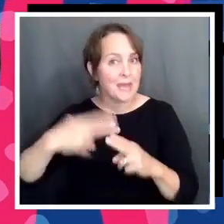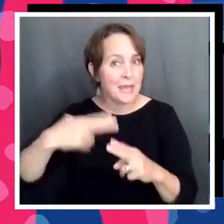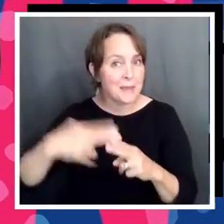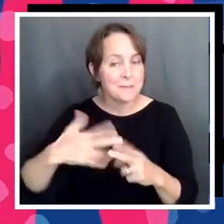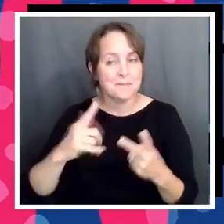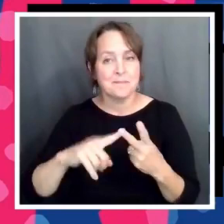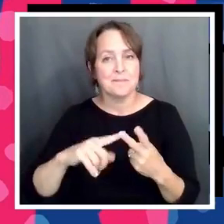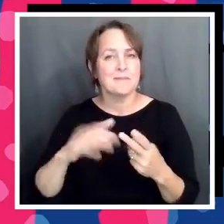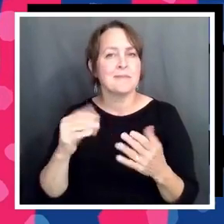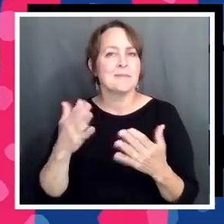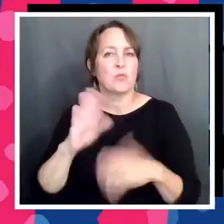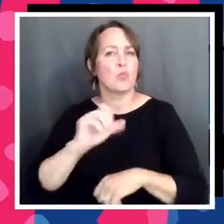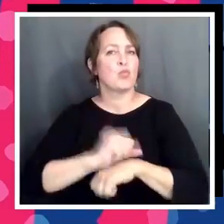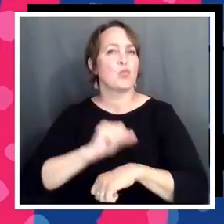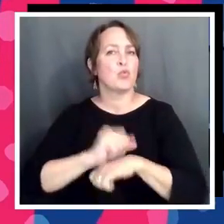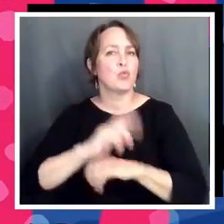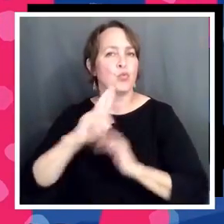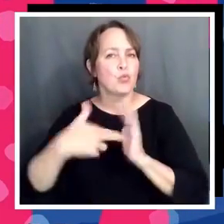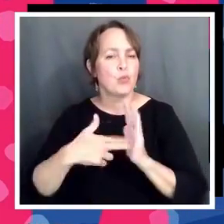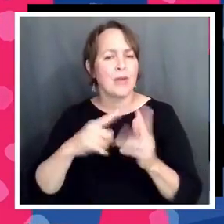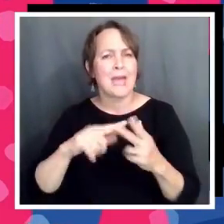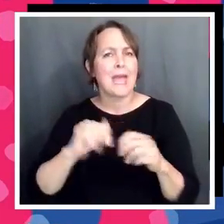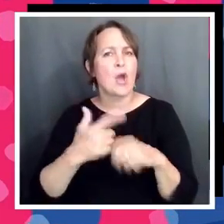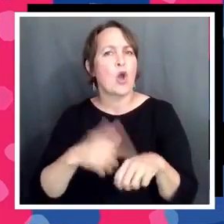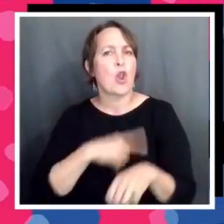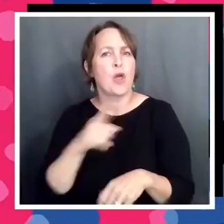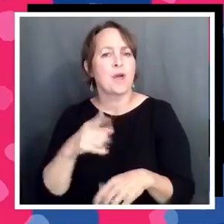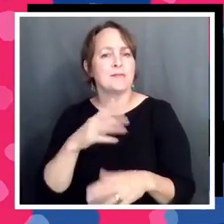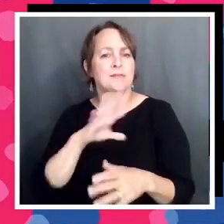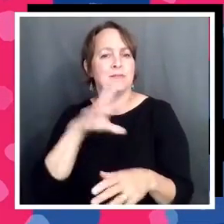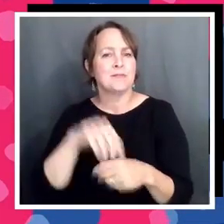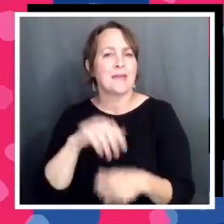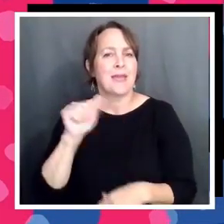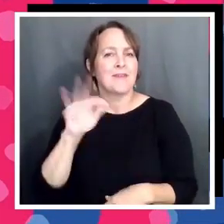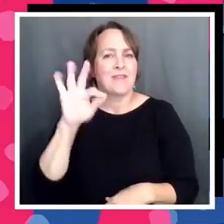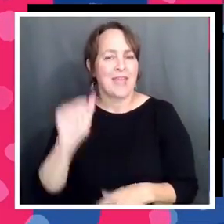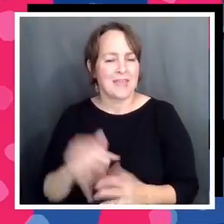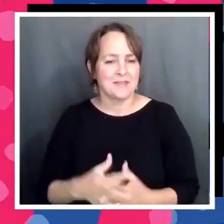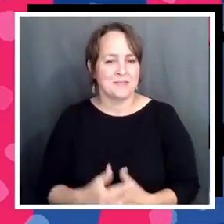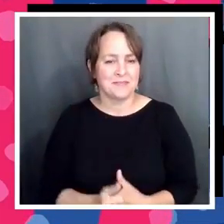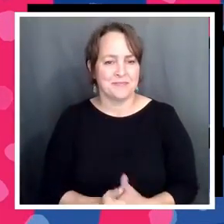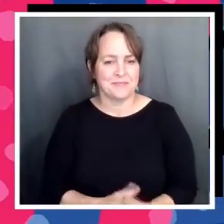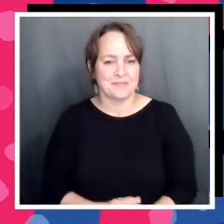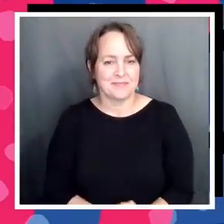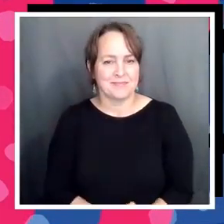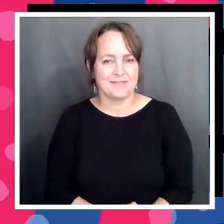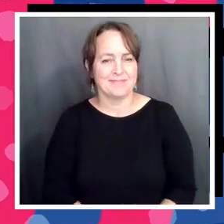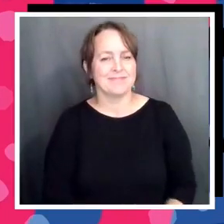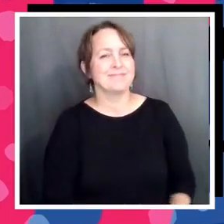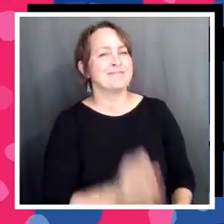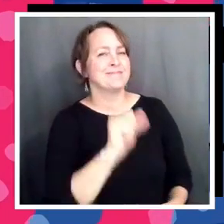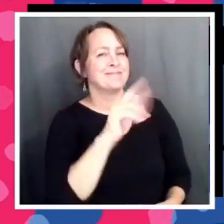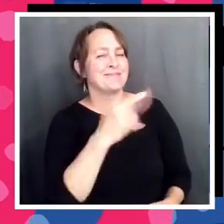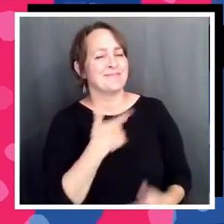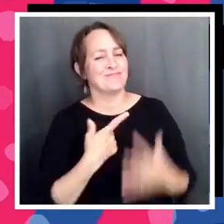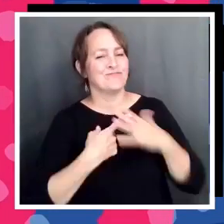THE TWO OF YOU. INTRODUCE YOURSELVES AND TELL